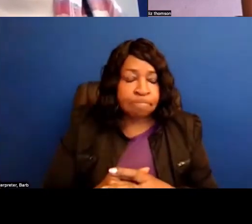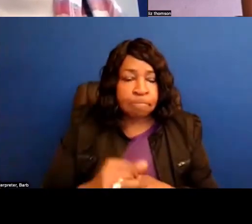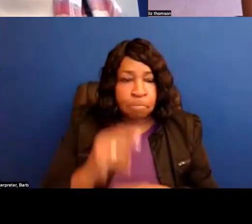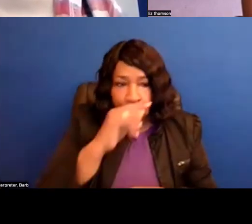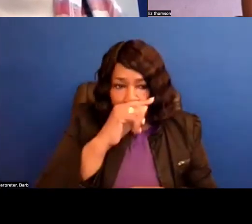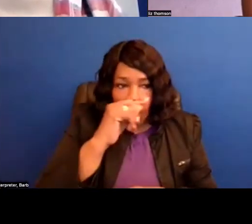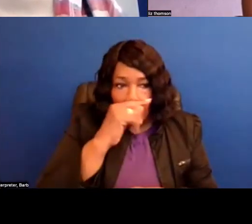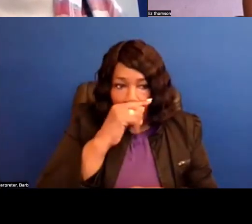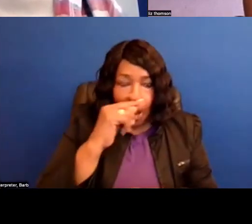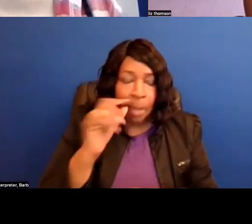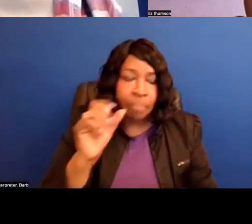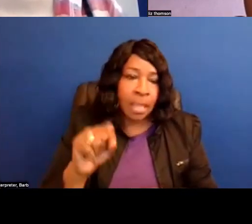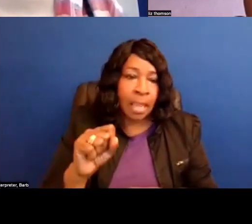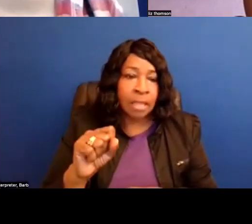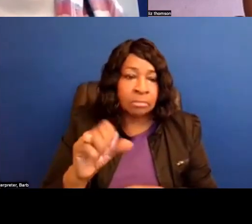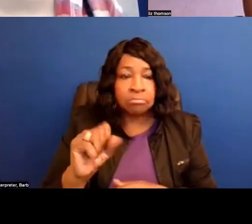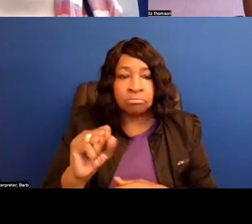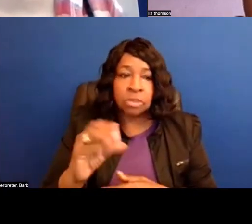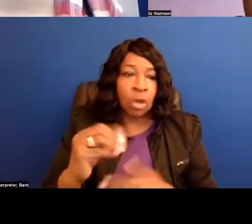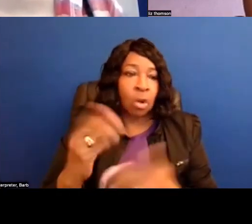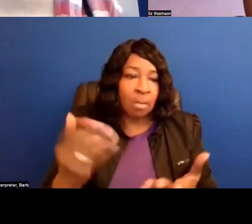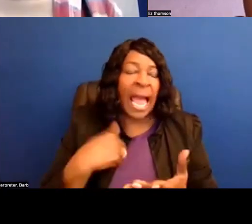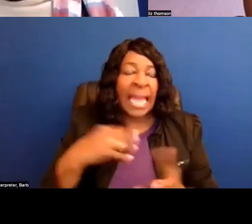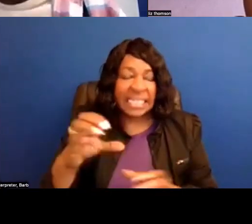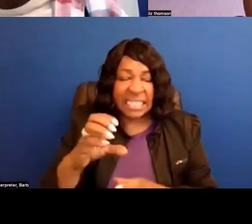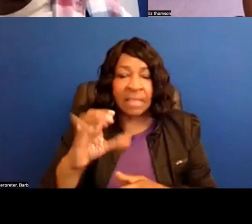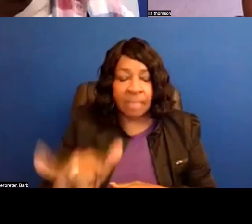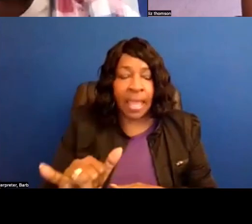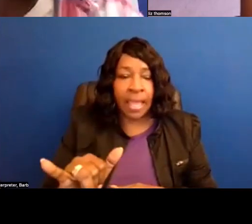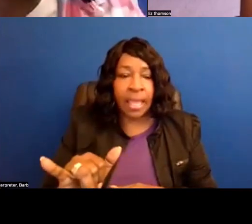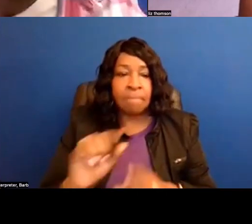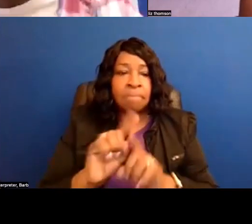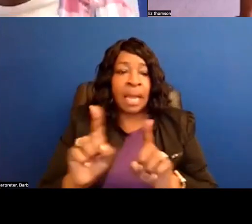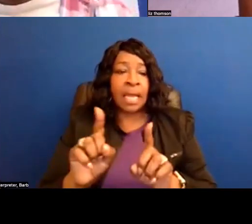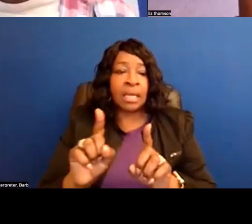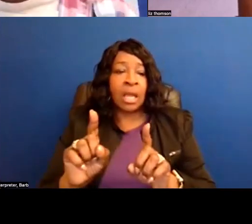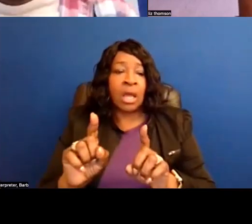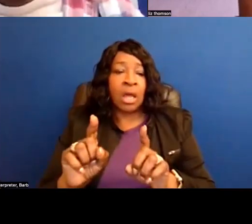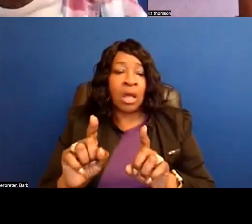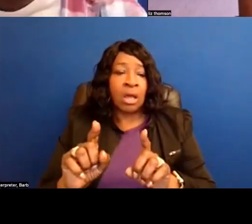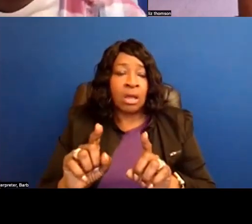So yeah, I did do that, but then once we got to the focus groups